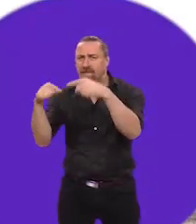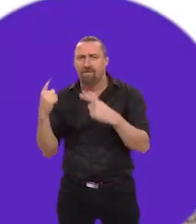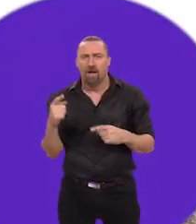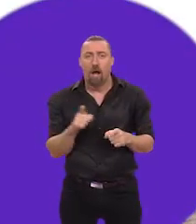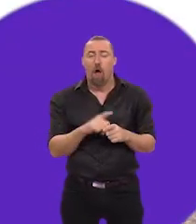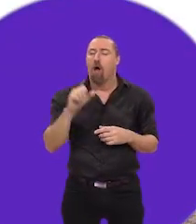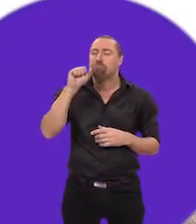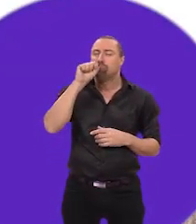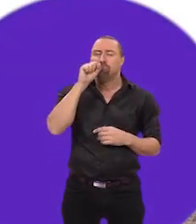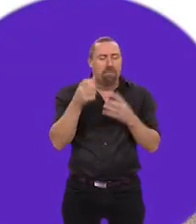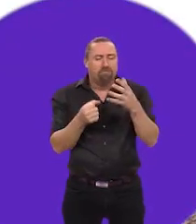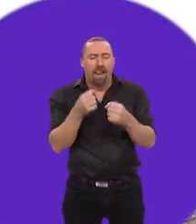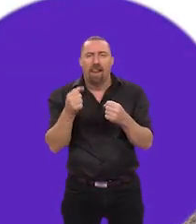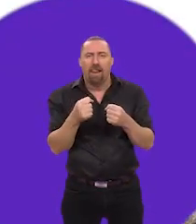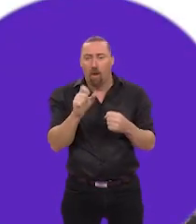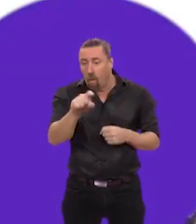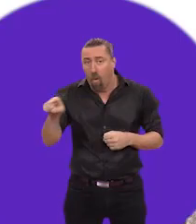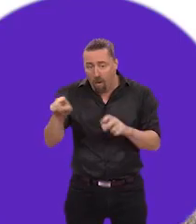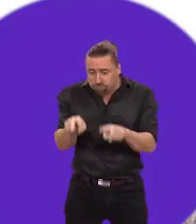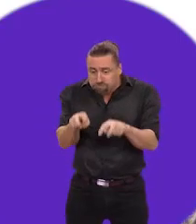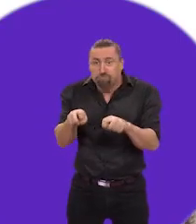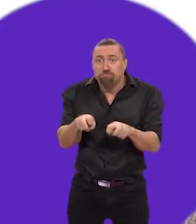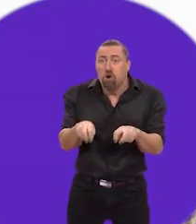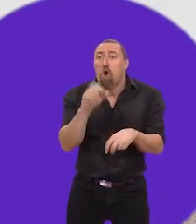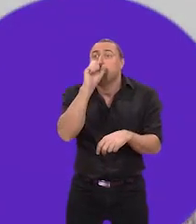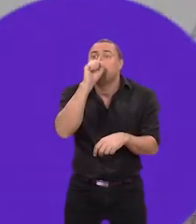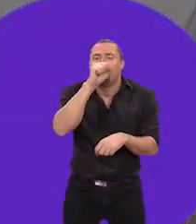When it was time for milk, all the other joeys drank from the bottle.